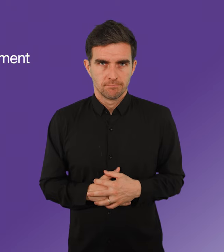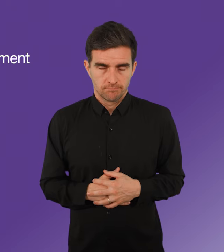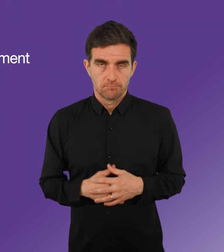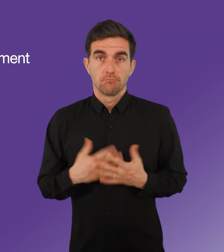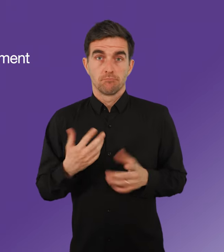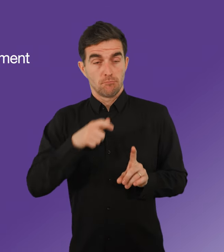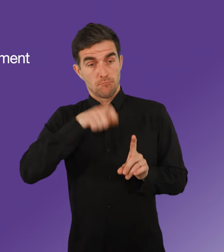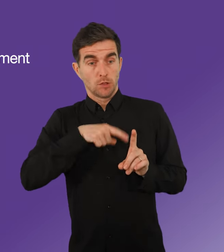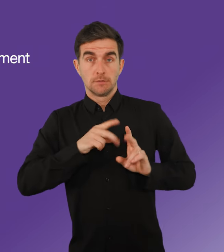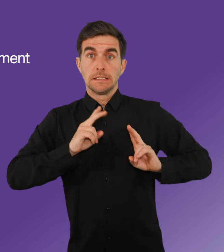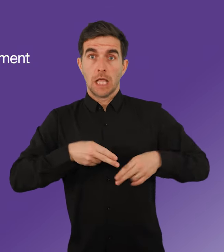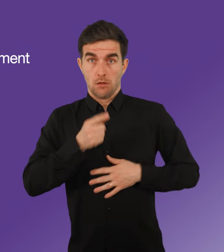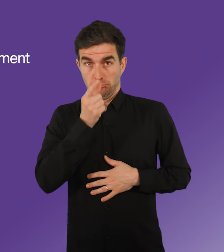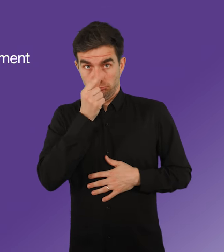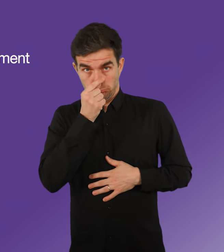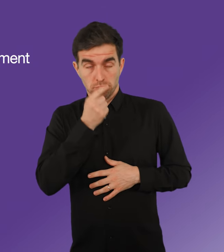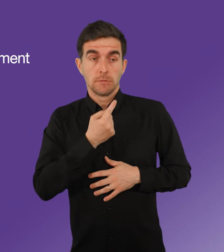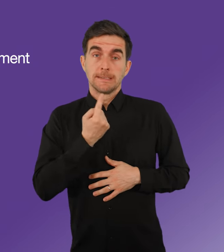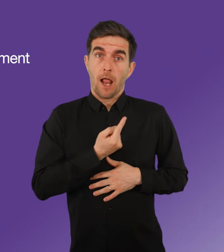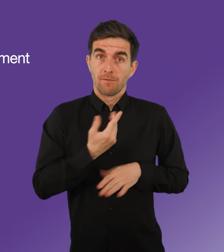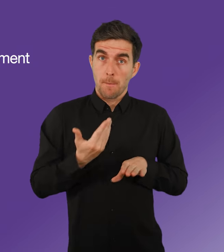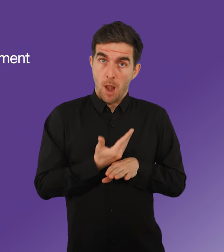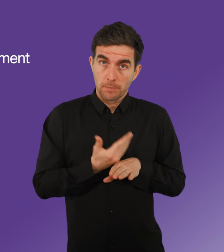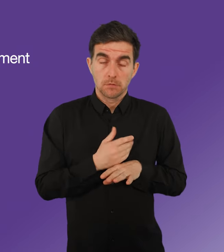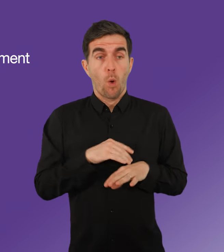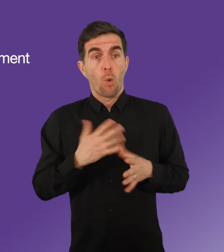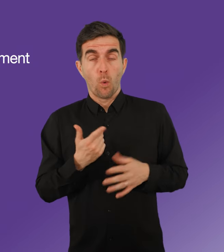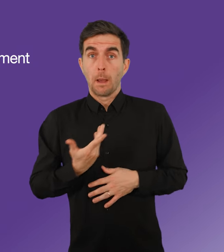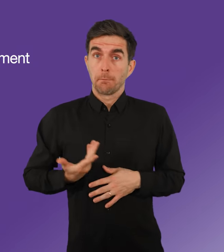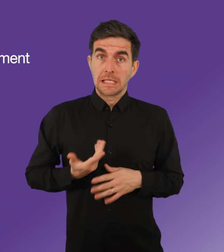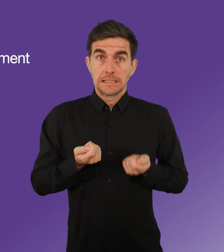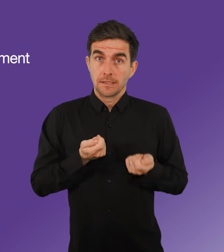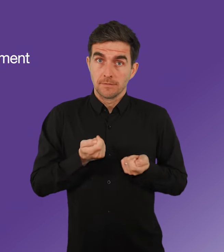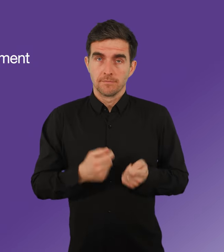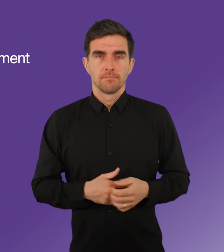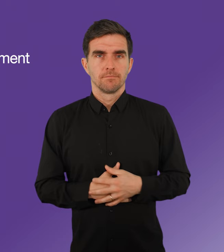The person who died may have been self-employed or owned a business.